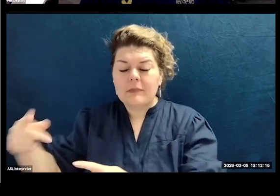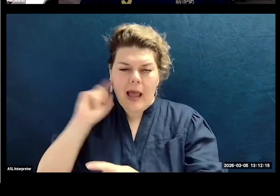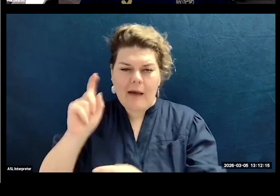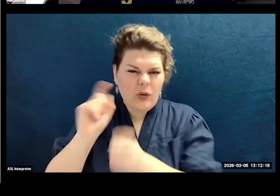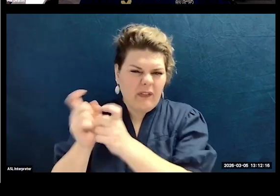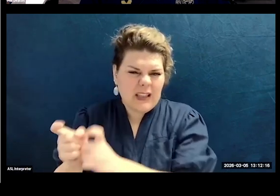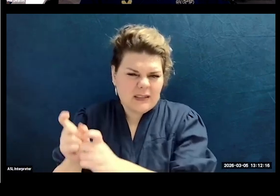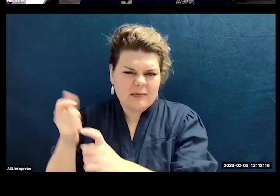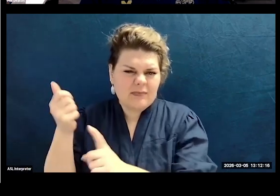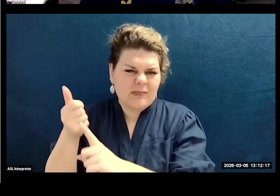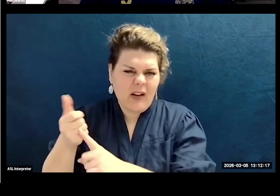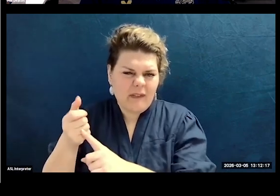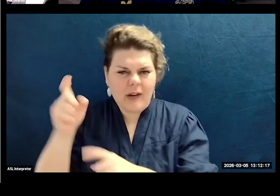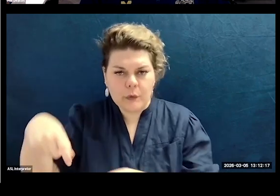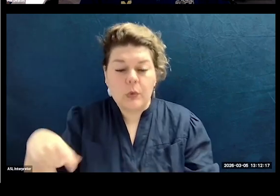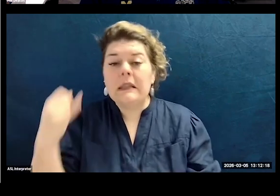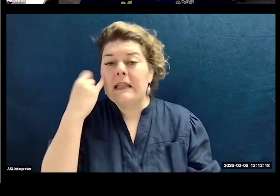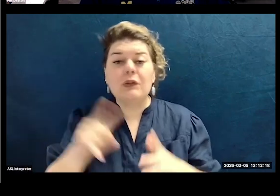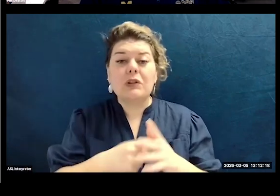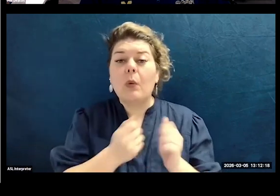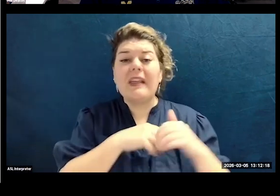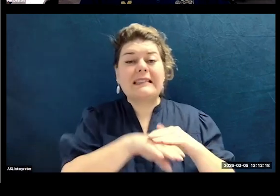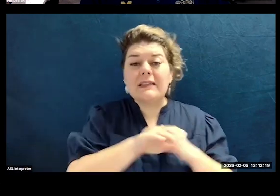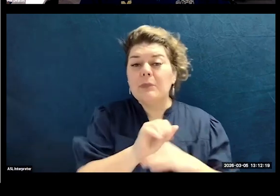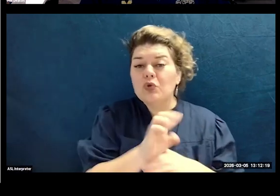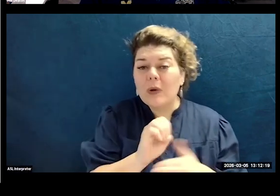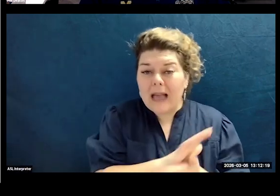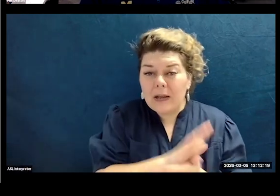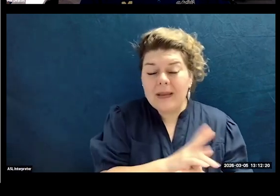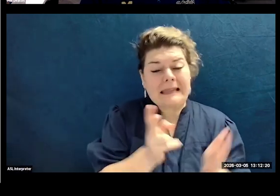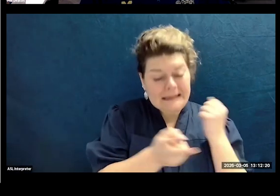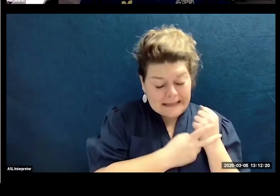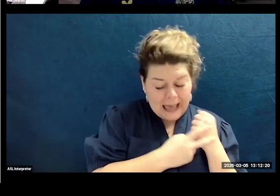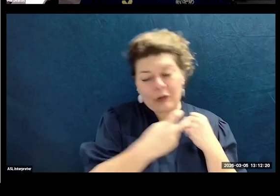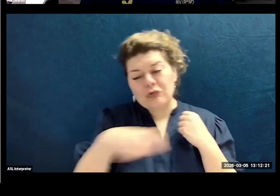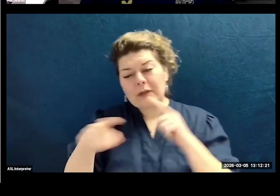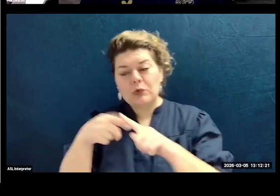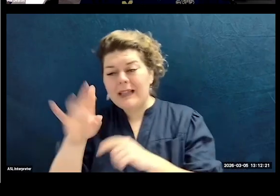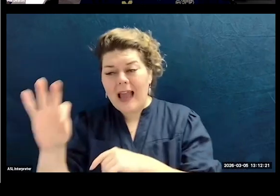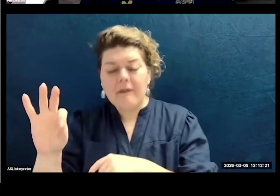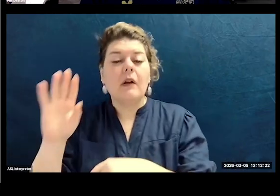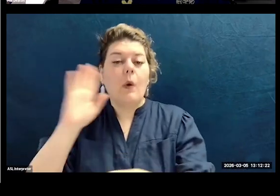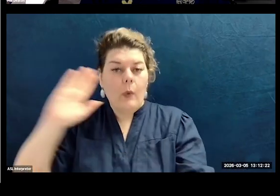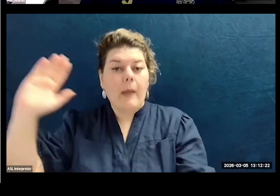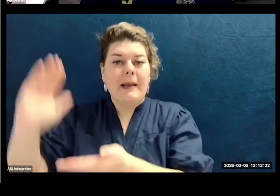Again, if you start with an accessible source document and save that over correctly, this is going to minimize the amount of need that you have to do,